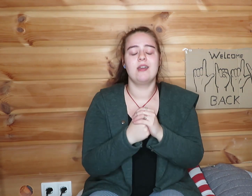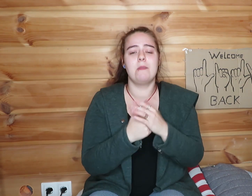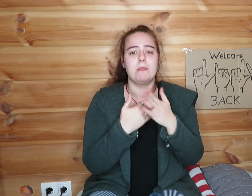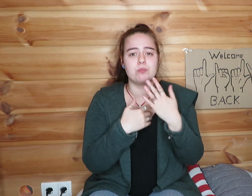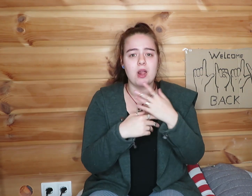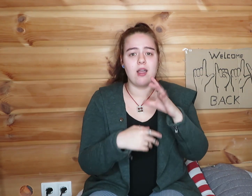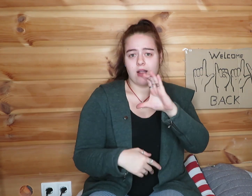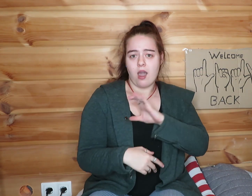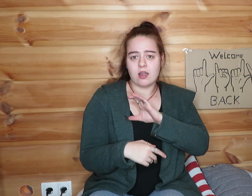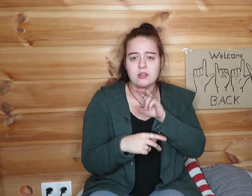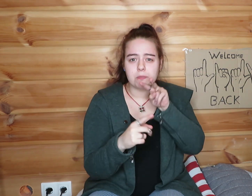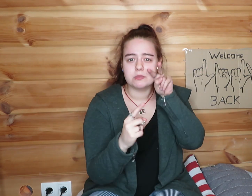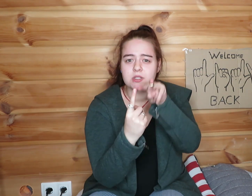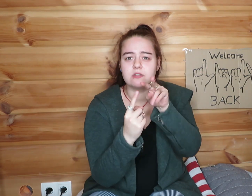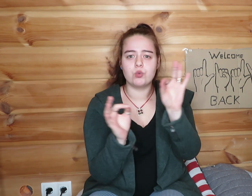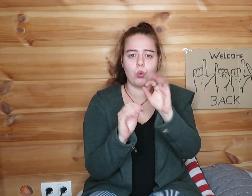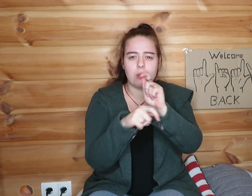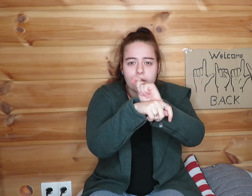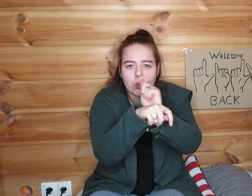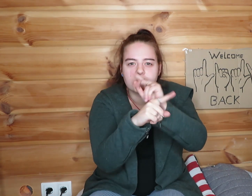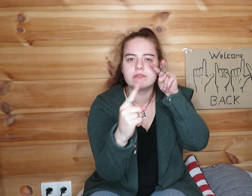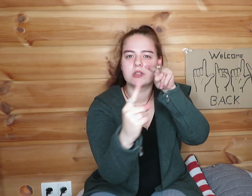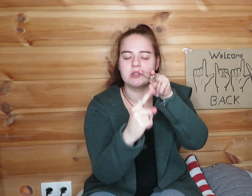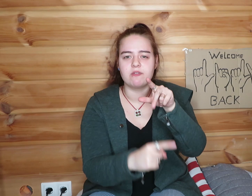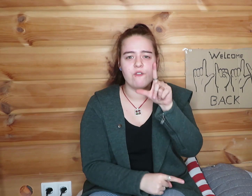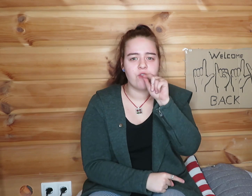For example: View it from a character angle or observer angle.